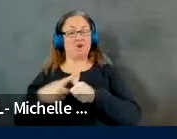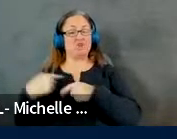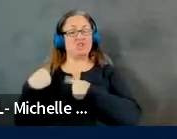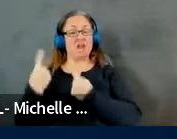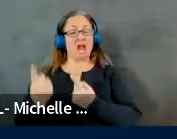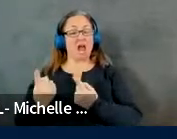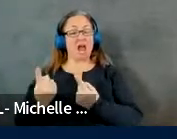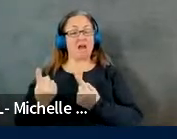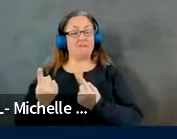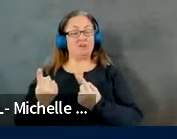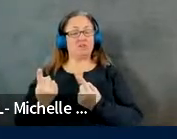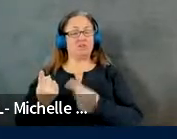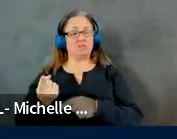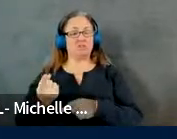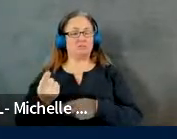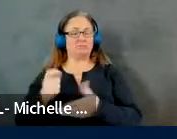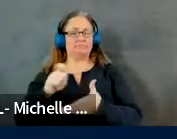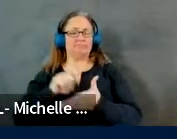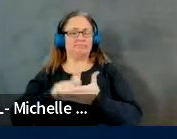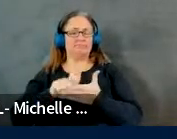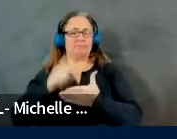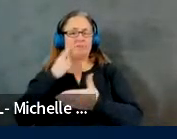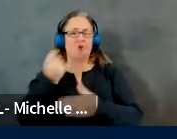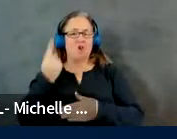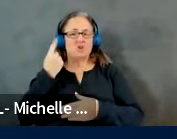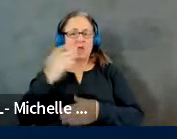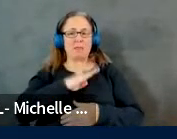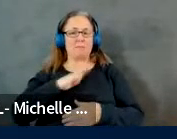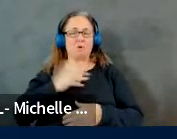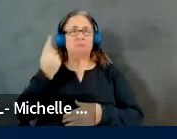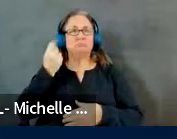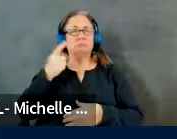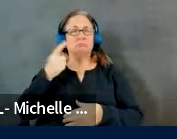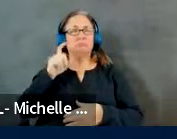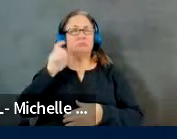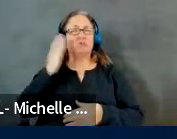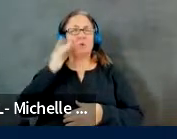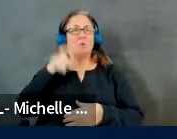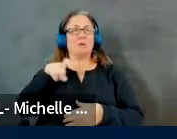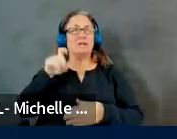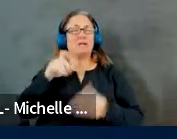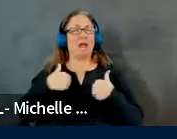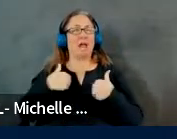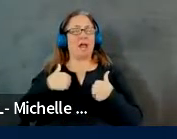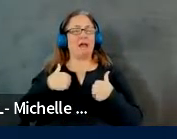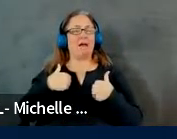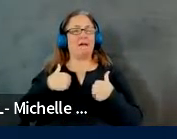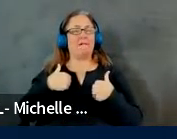of Understanding that the board undertook, knowing that we would need to leverage community